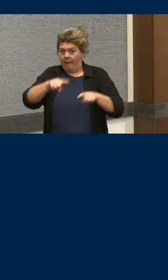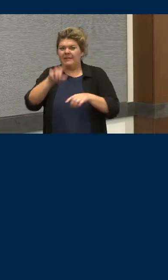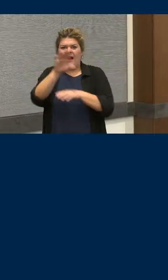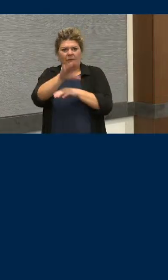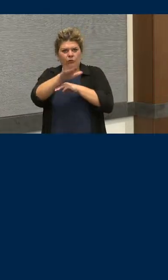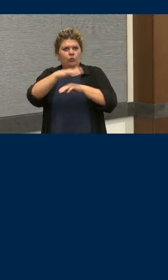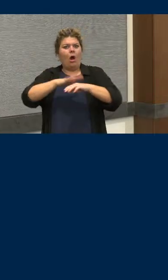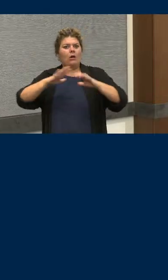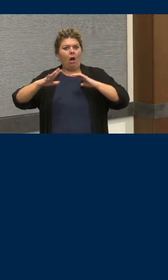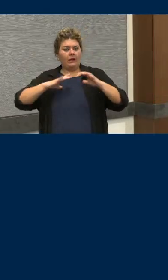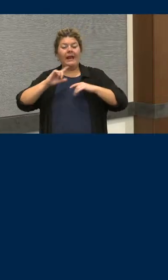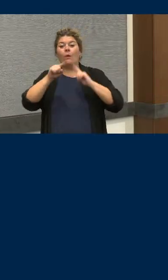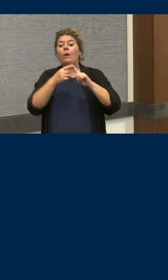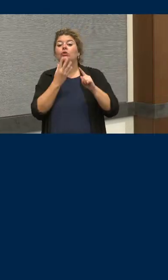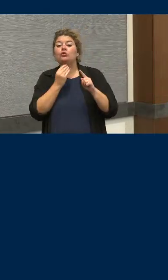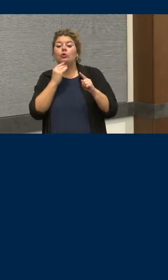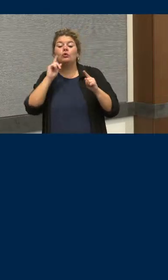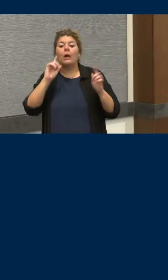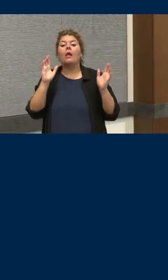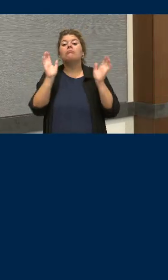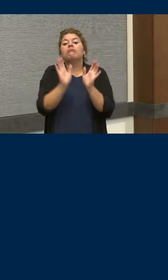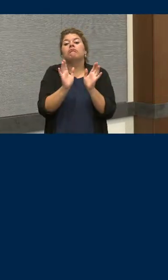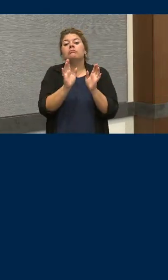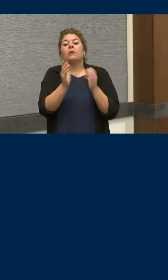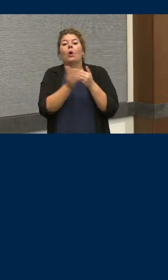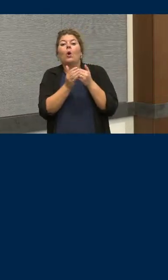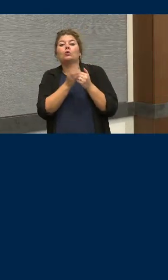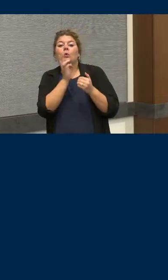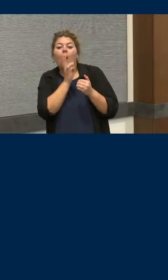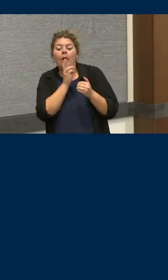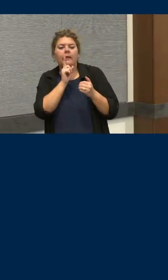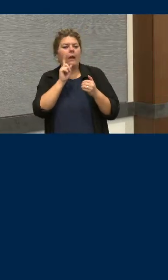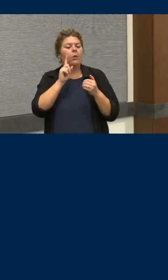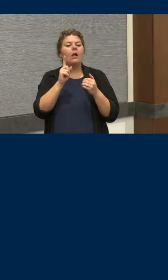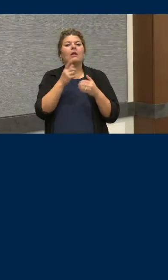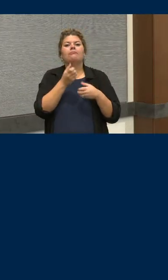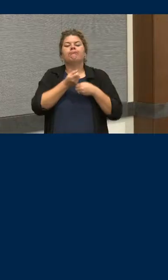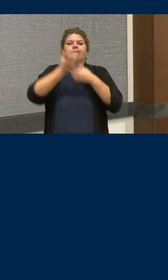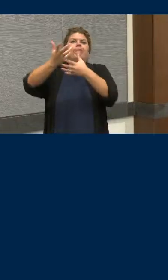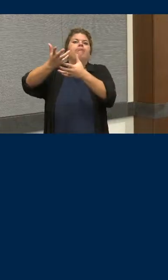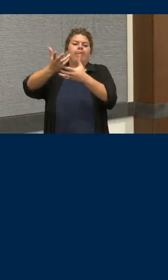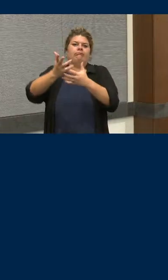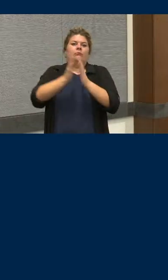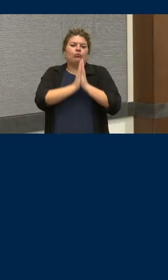flowing water to say prayers and throw bits of bread into the